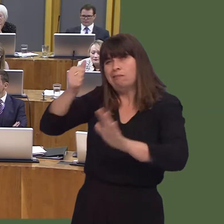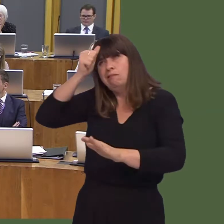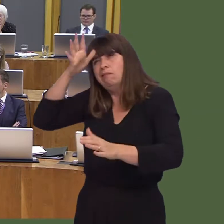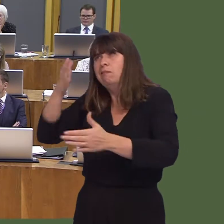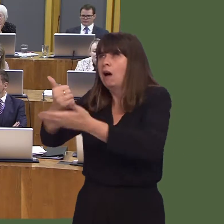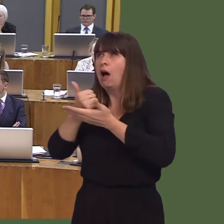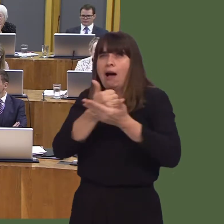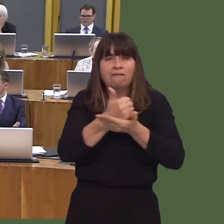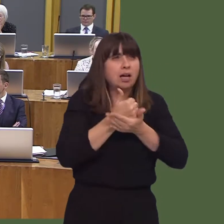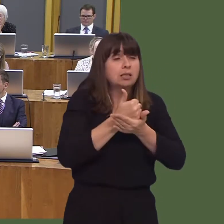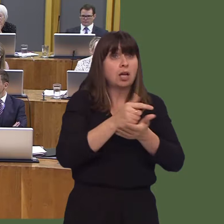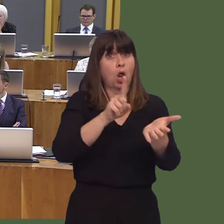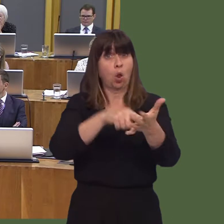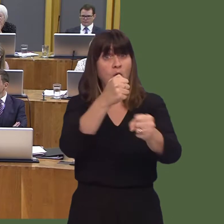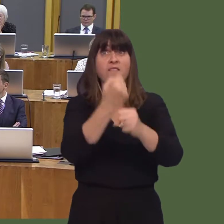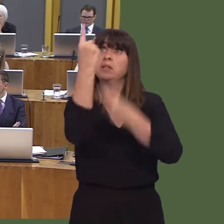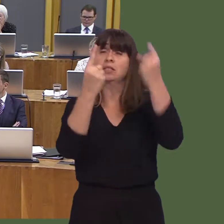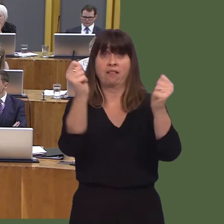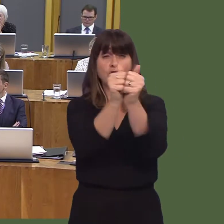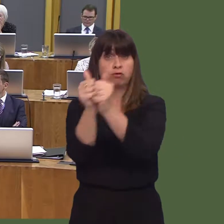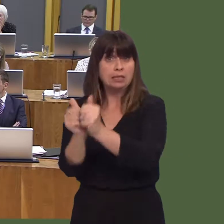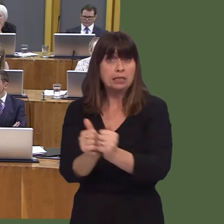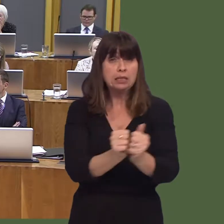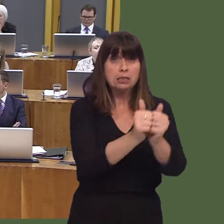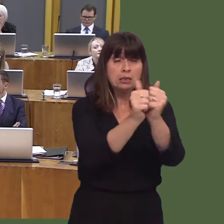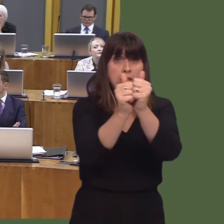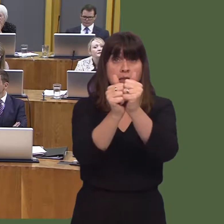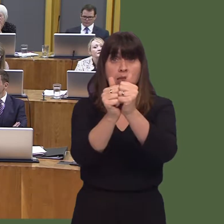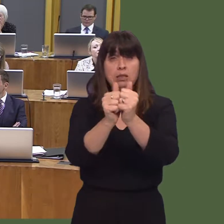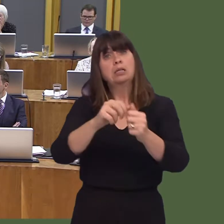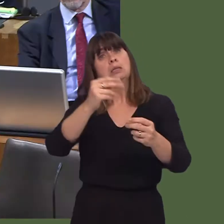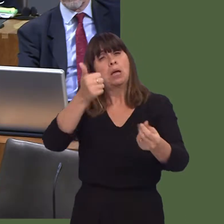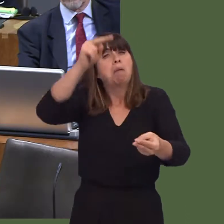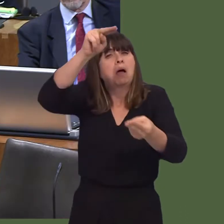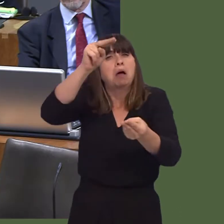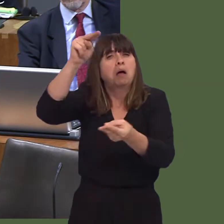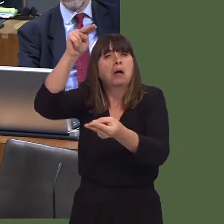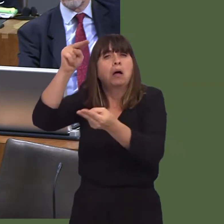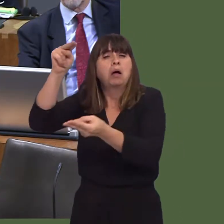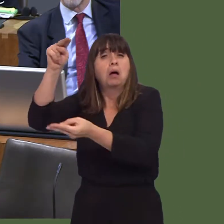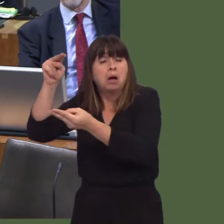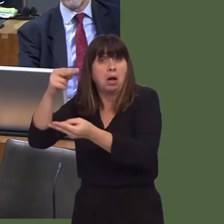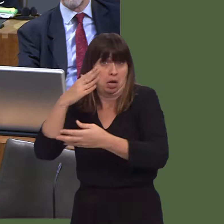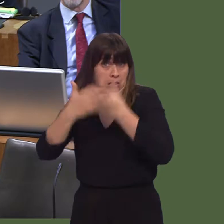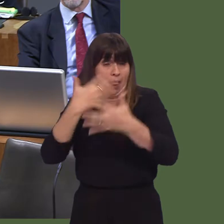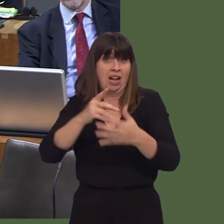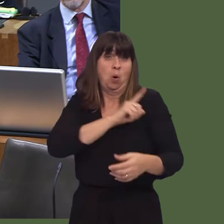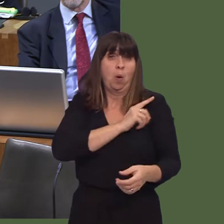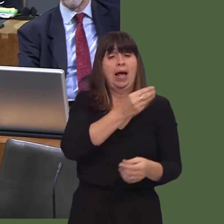There are a number of factors that impact on whether local authorities have had a decrease in funding this yearófor example, if there are fewer people unemployed in the local authority